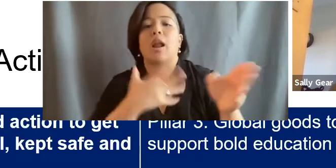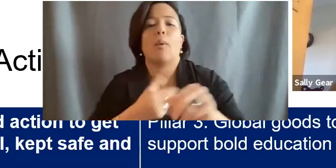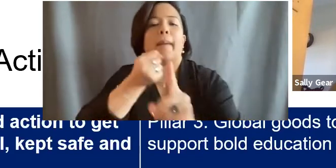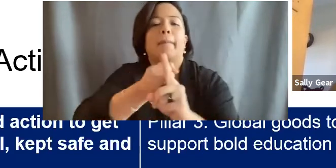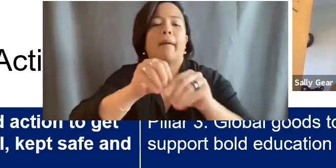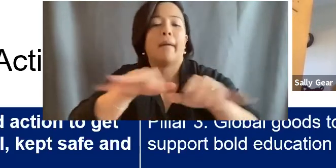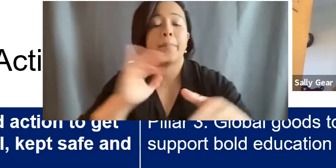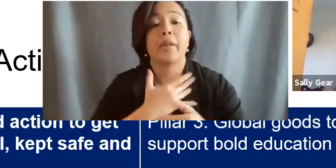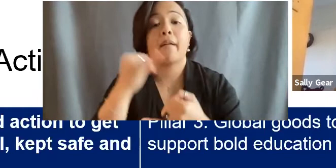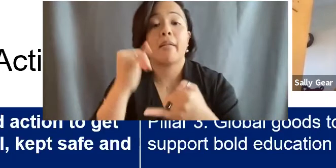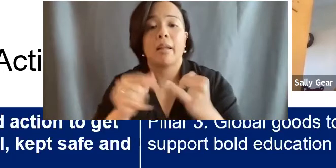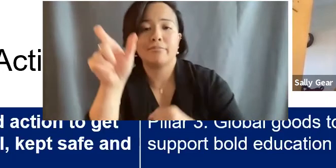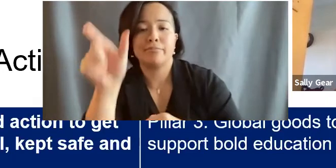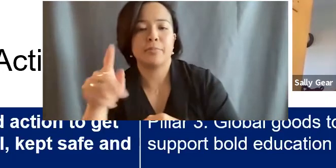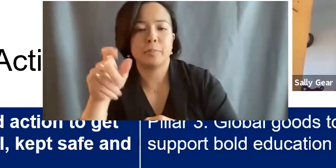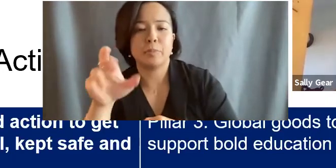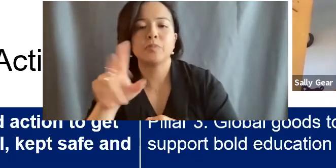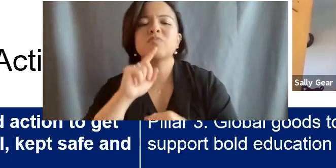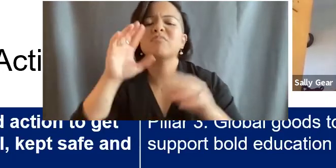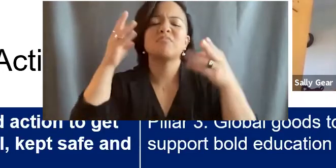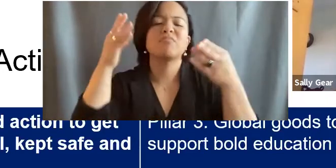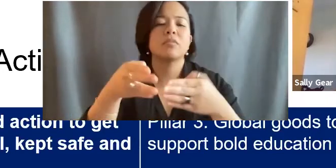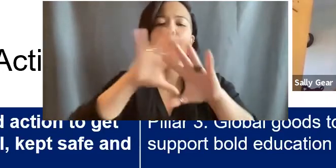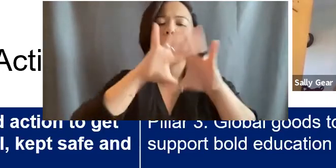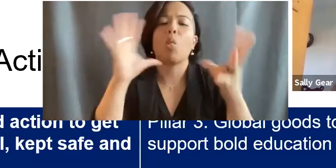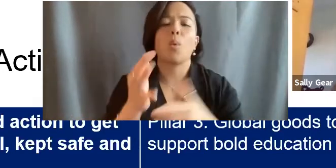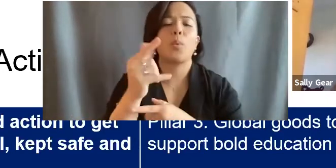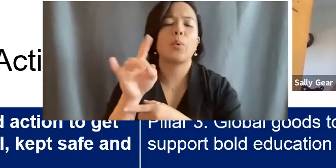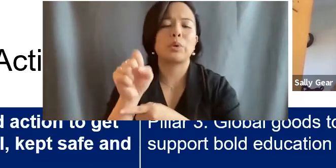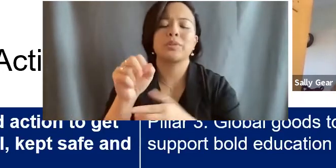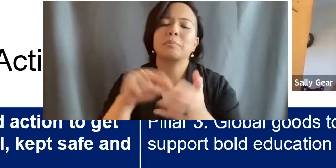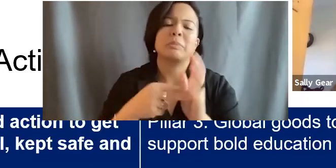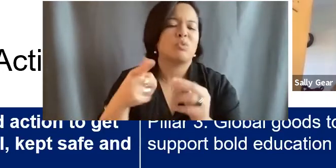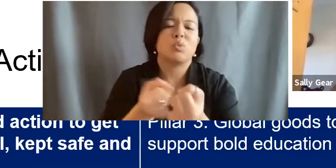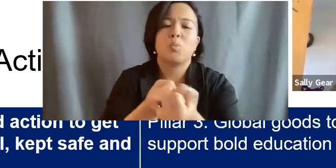global goods just fought bold education reforms. So, this is about evidence, and I'm sure a lot of colleagues on the call know about some